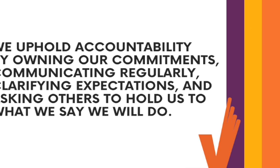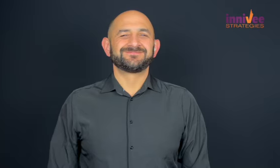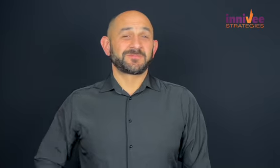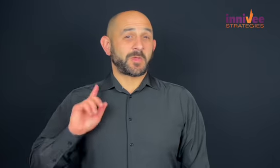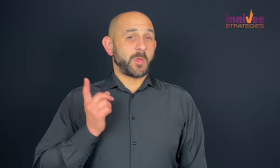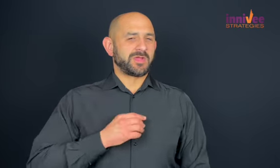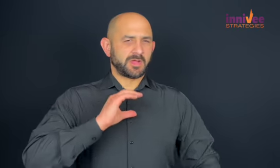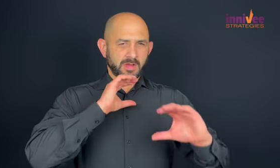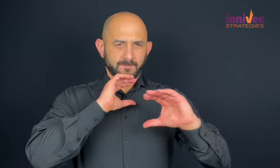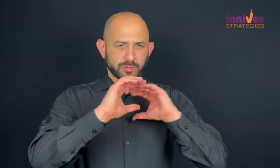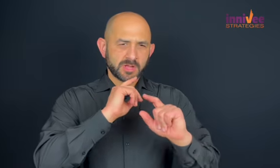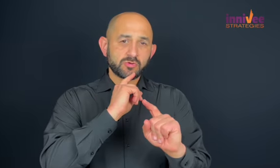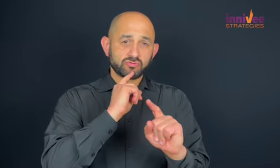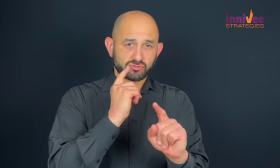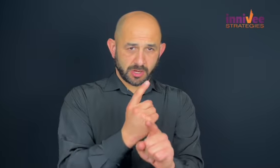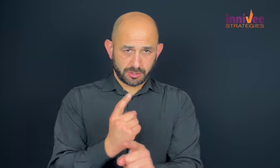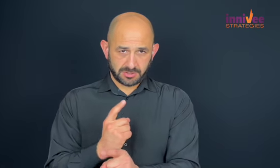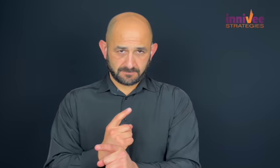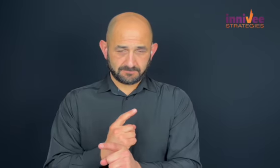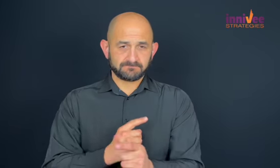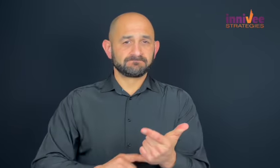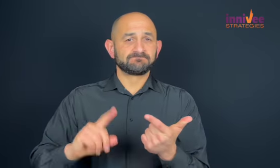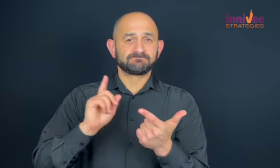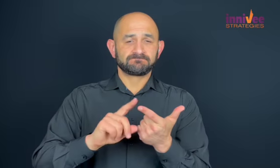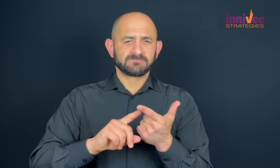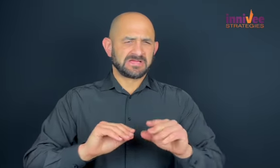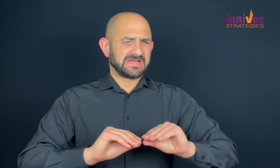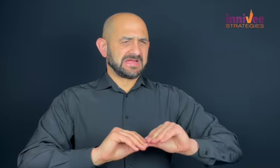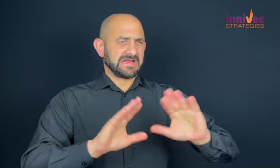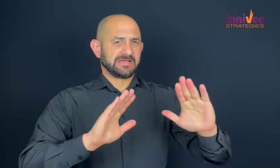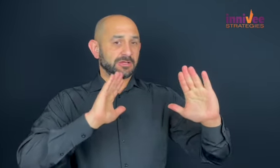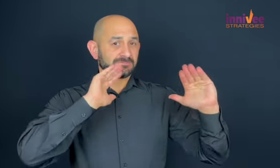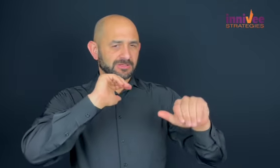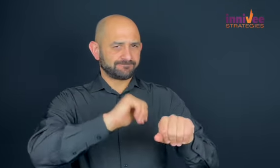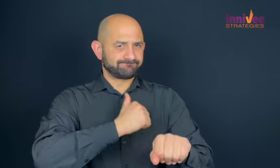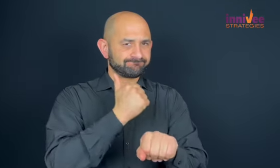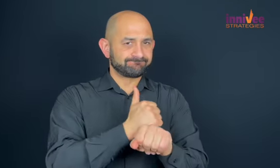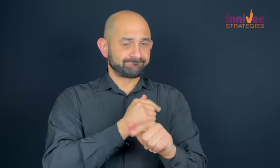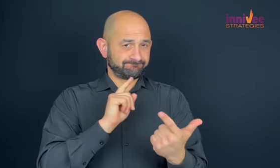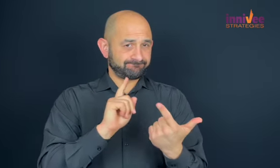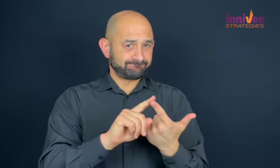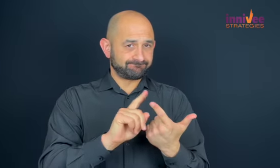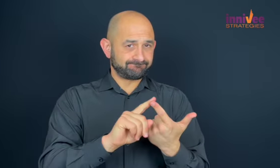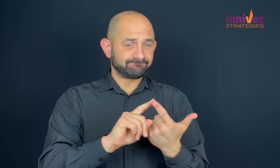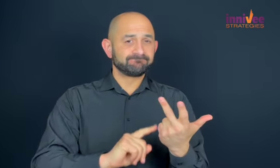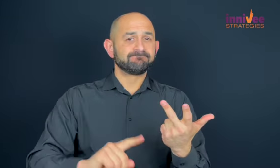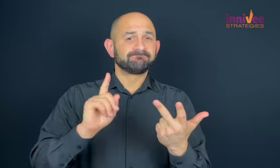We uphold accountability by communicating regularly, clarifying expectations, and